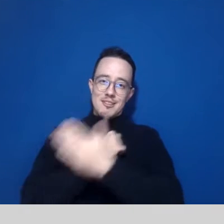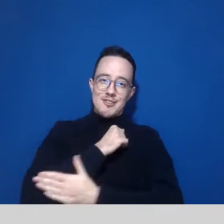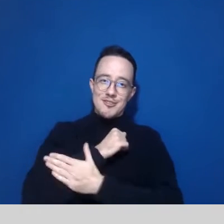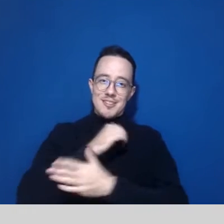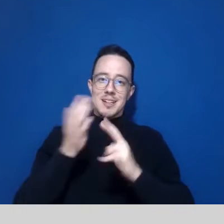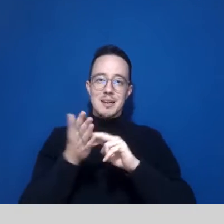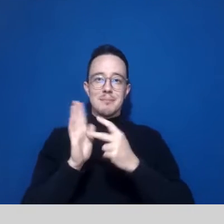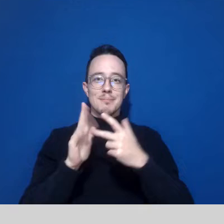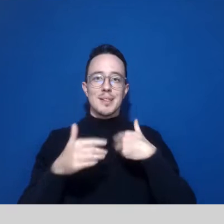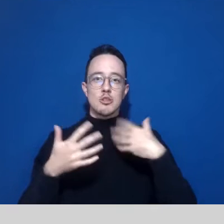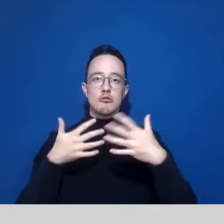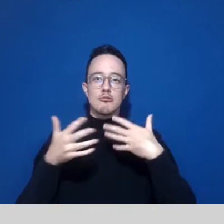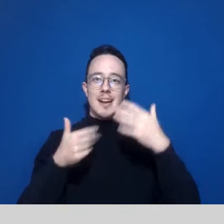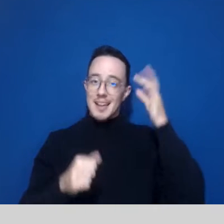It means gray-haired, you see.